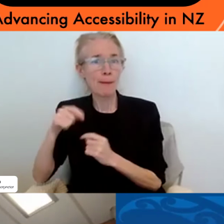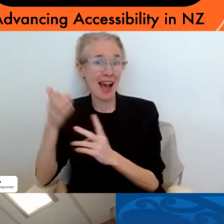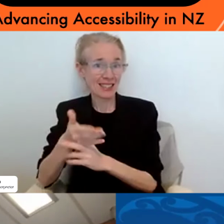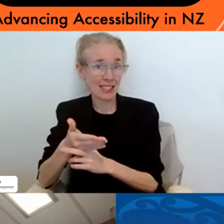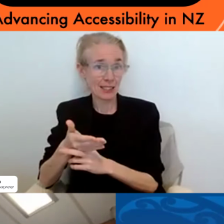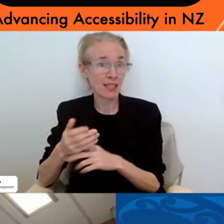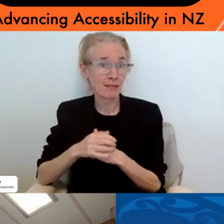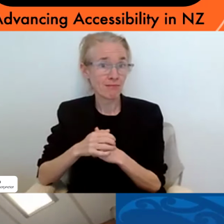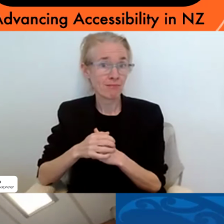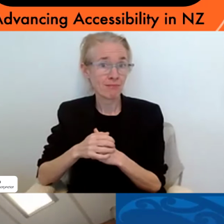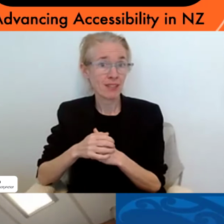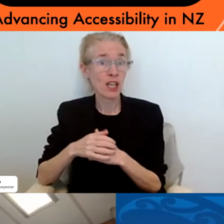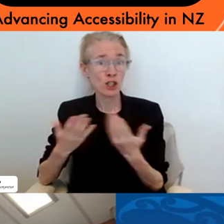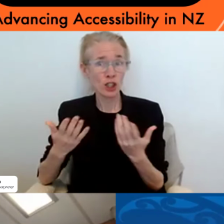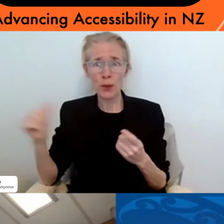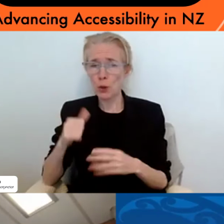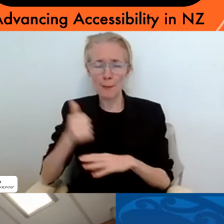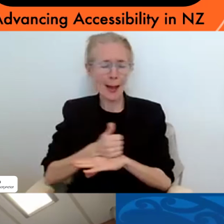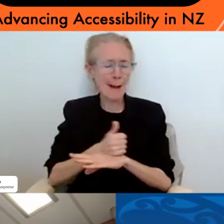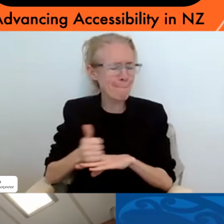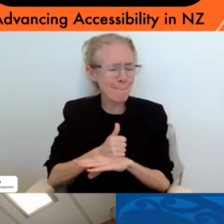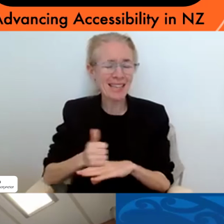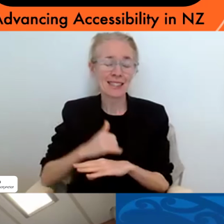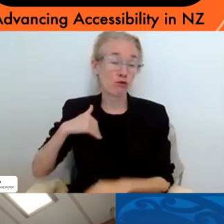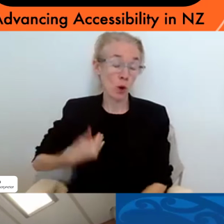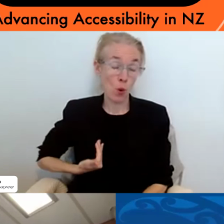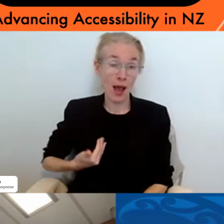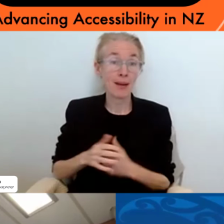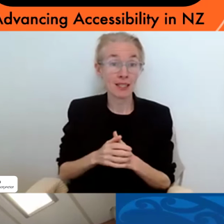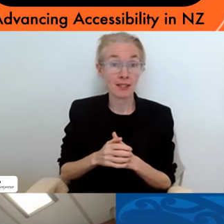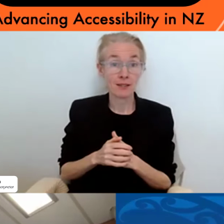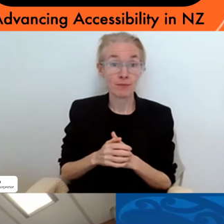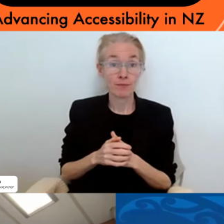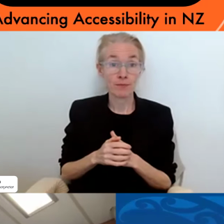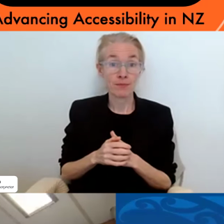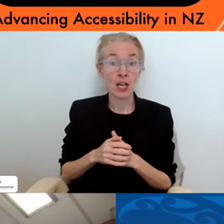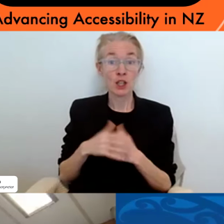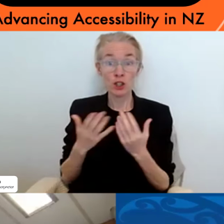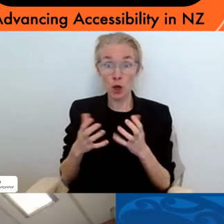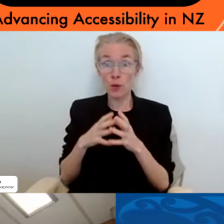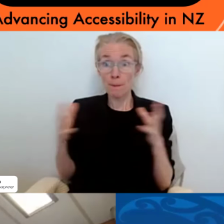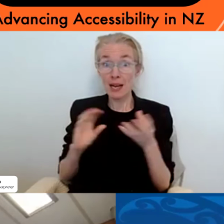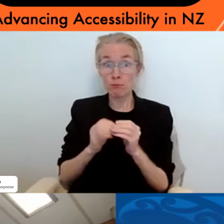or should be architecture in urban planning as well. The real issue here is as you've said, where's the lobbying, where's the actual